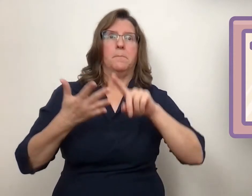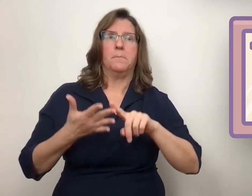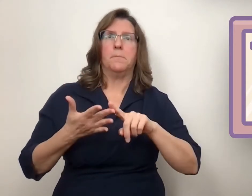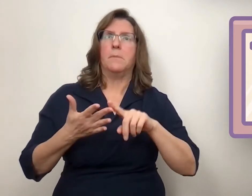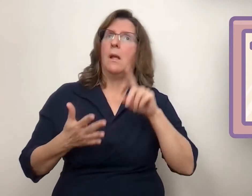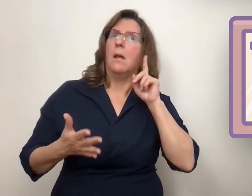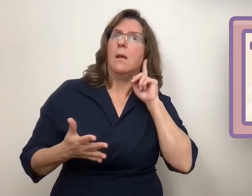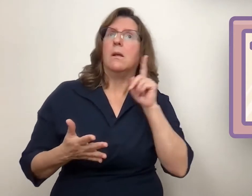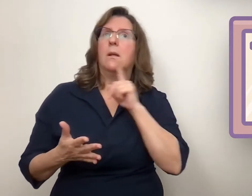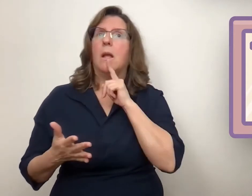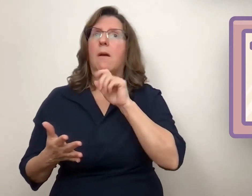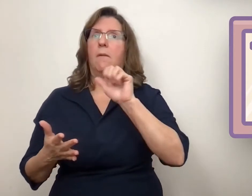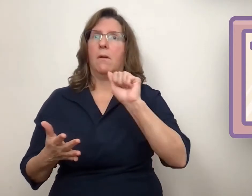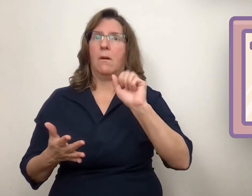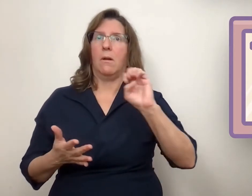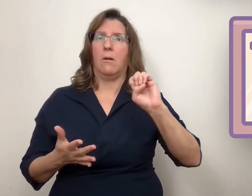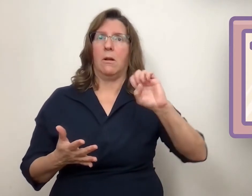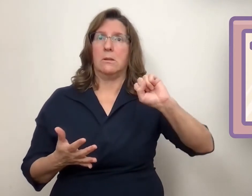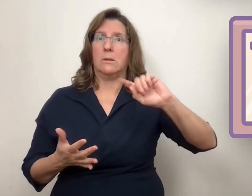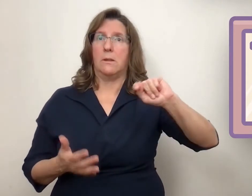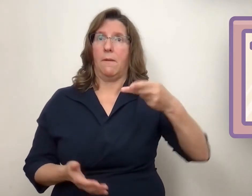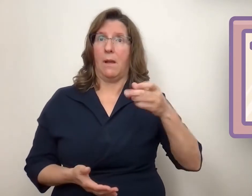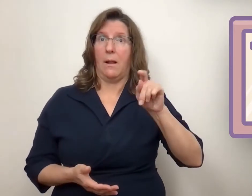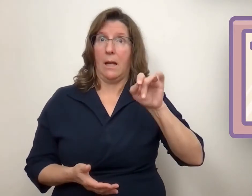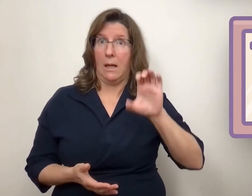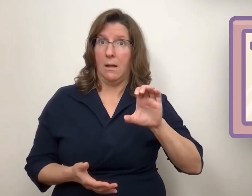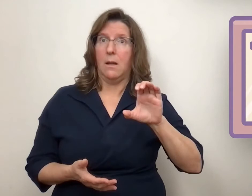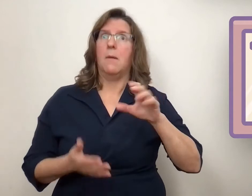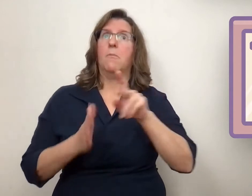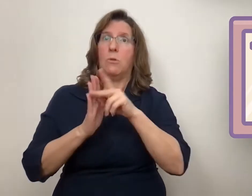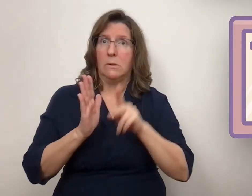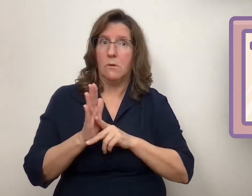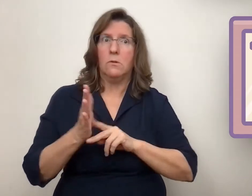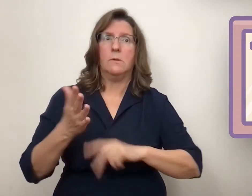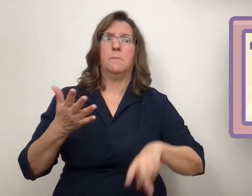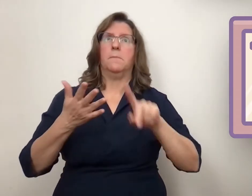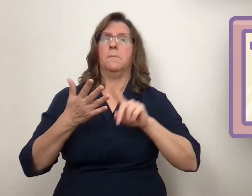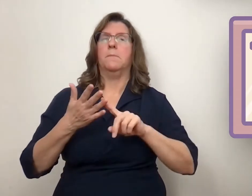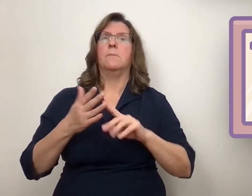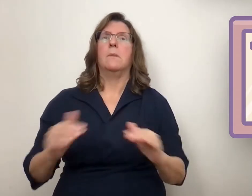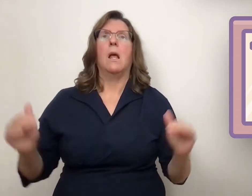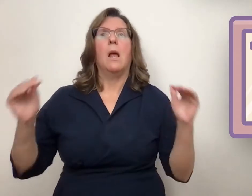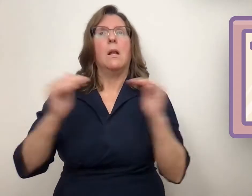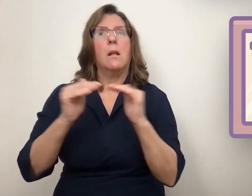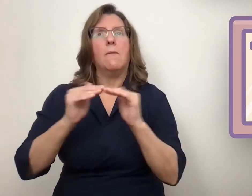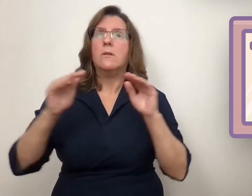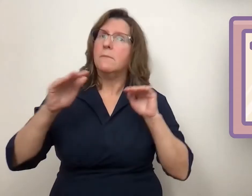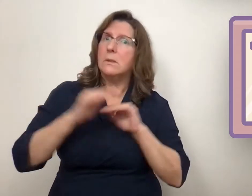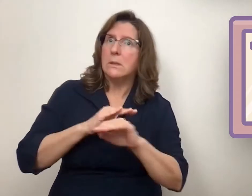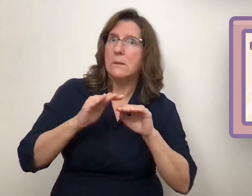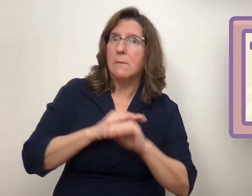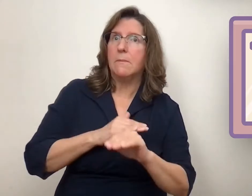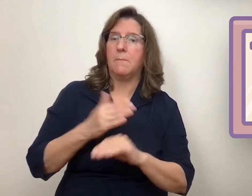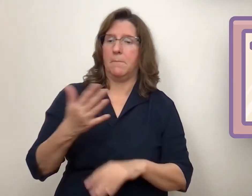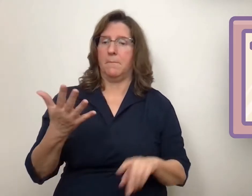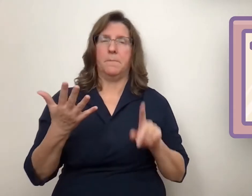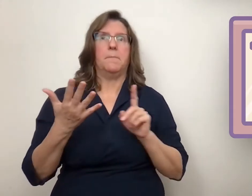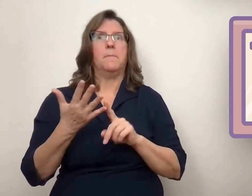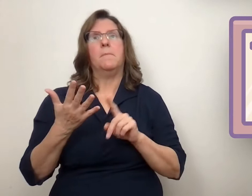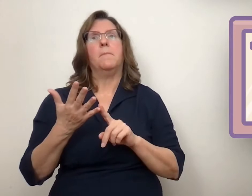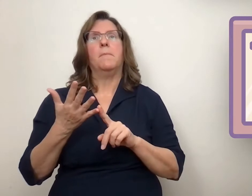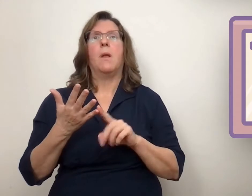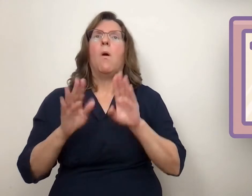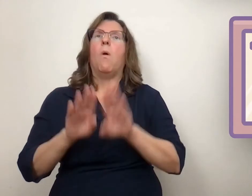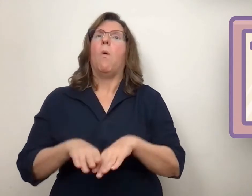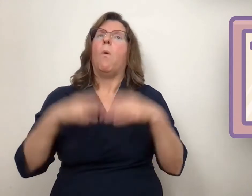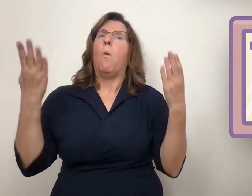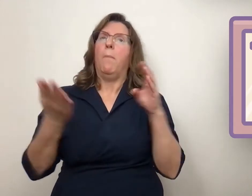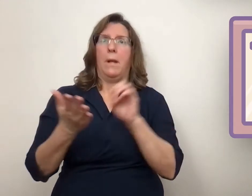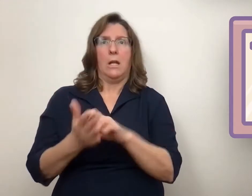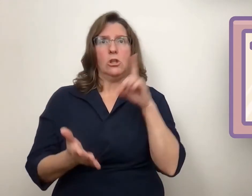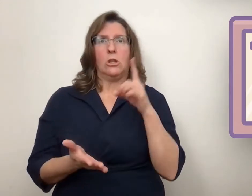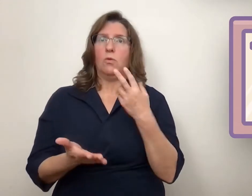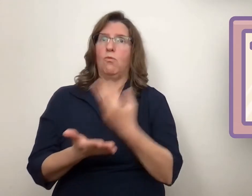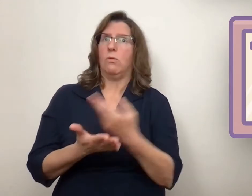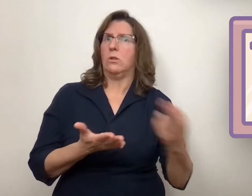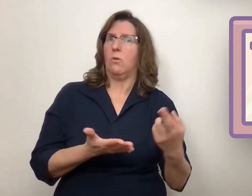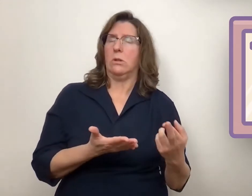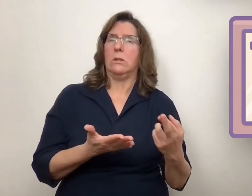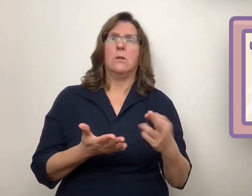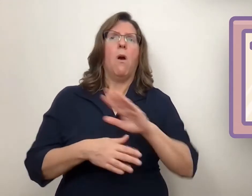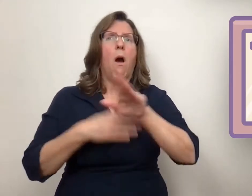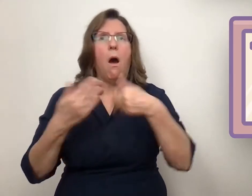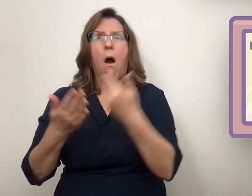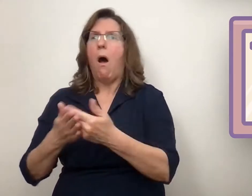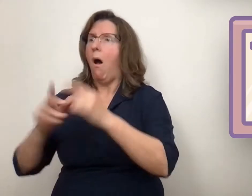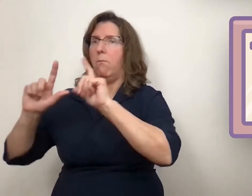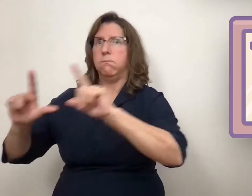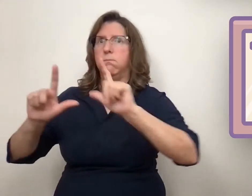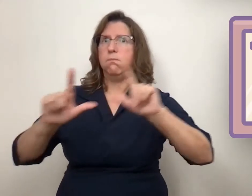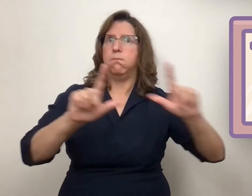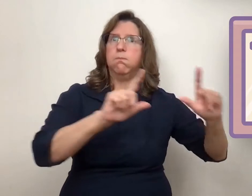deaf aesthetics principles, levels of accessibility, and open education resources (OER).